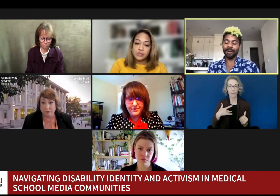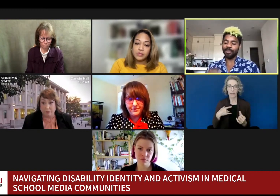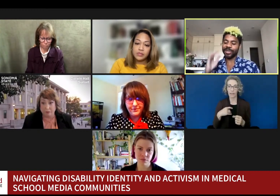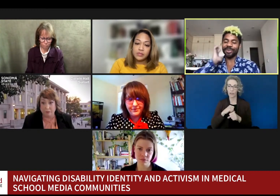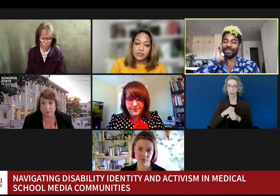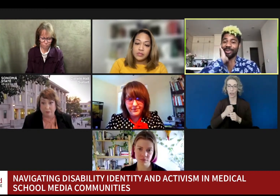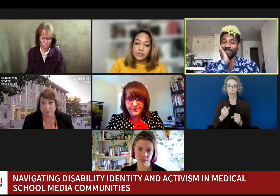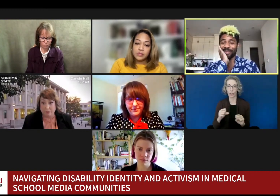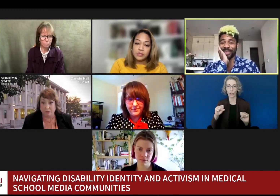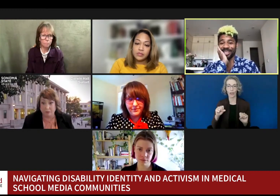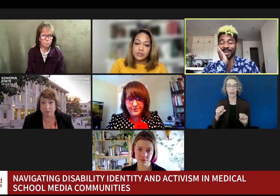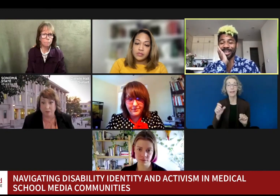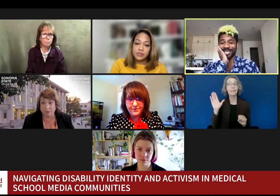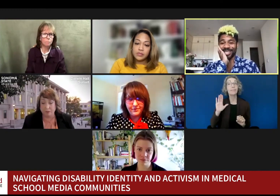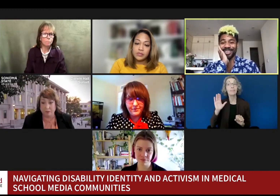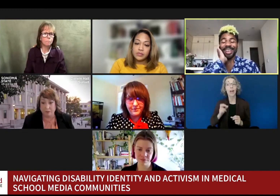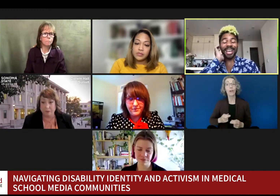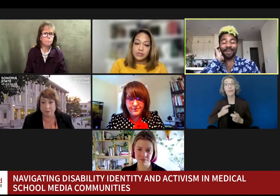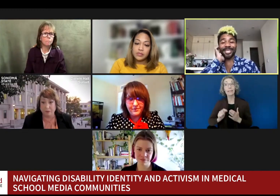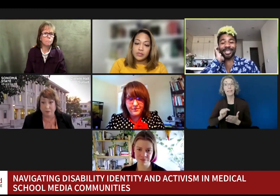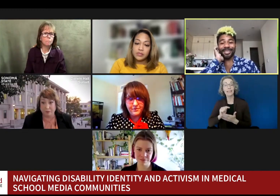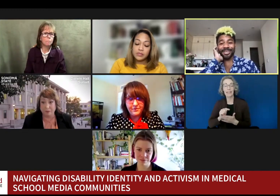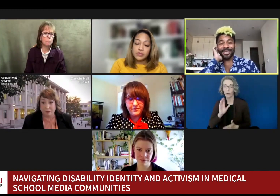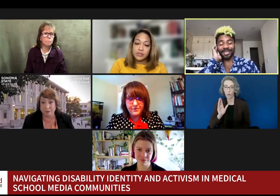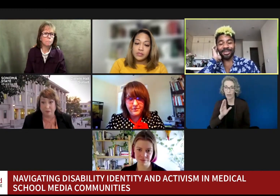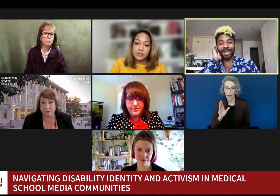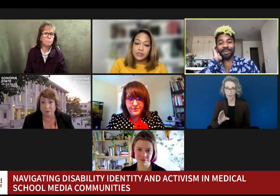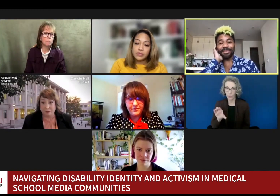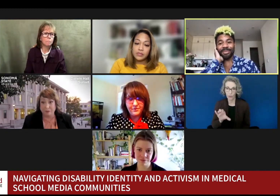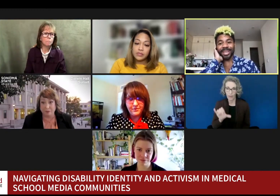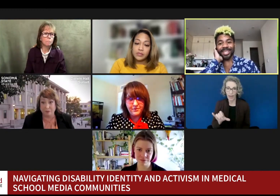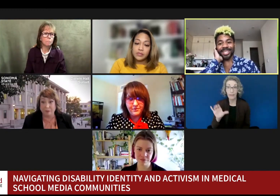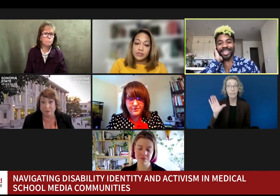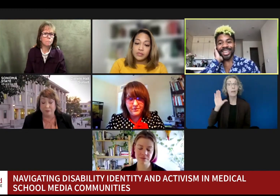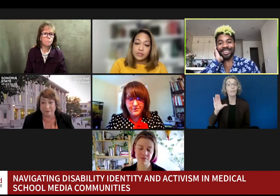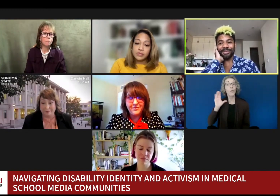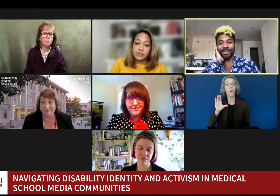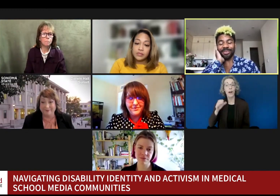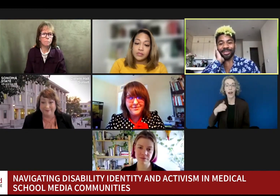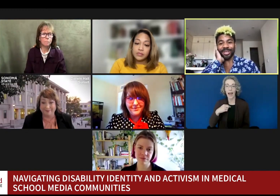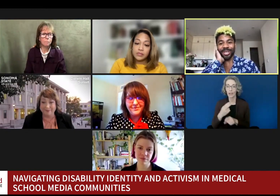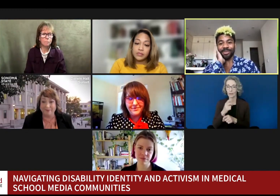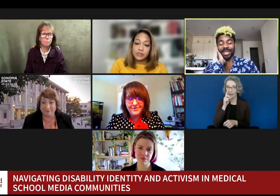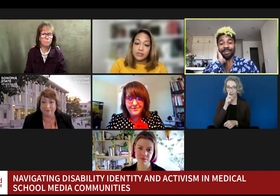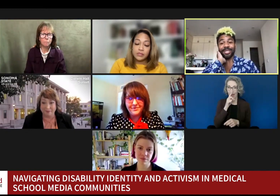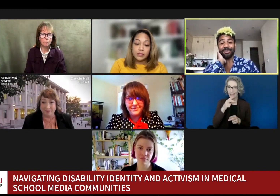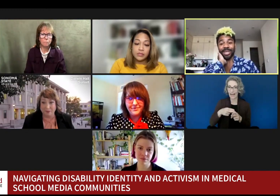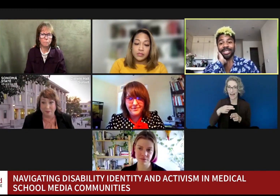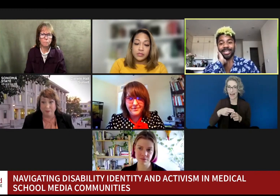Some of the other panelists now, I was under a pseudonym back in the day when I first started because I was in residency and